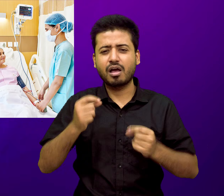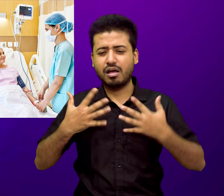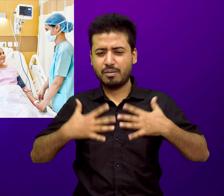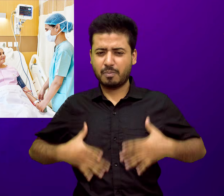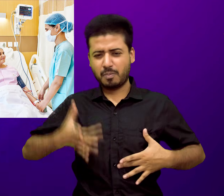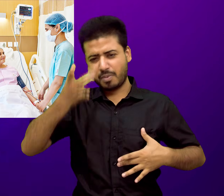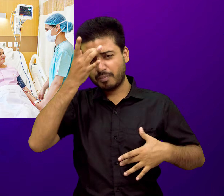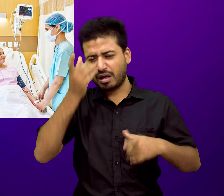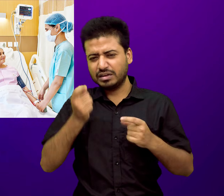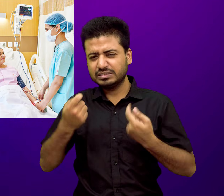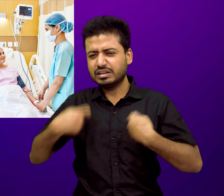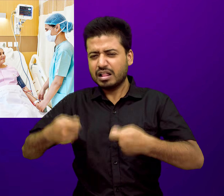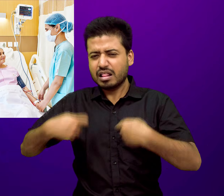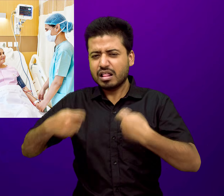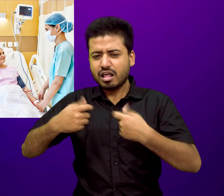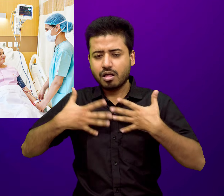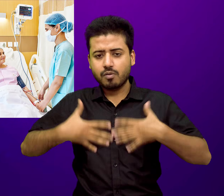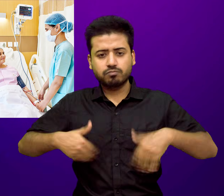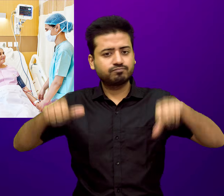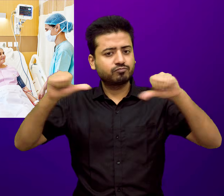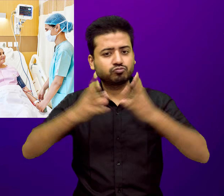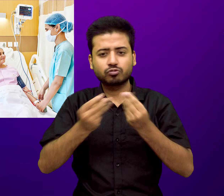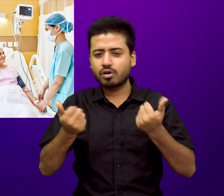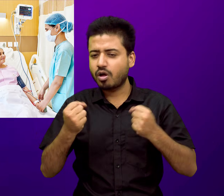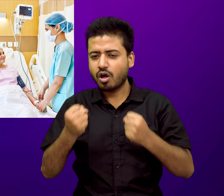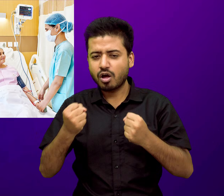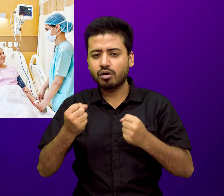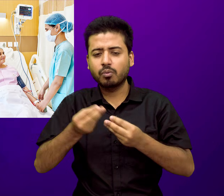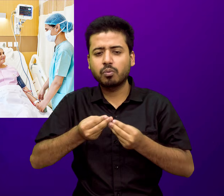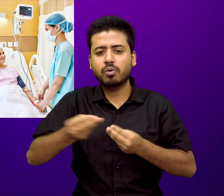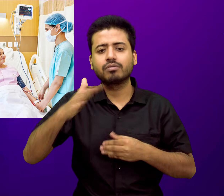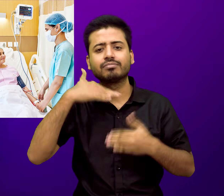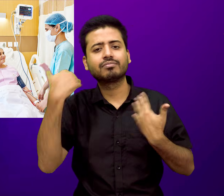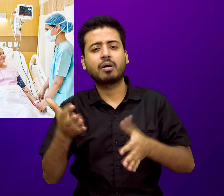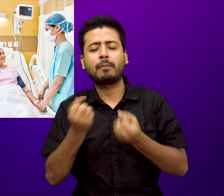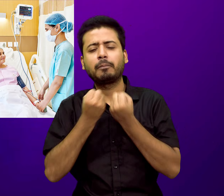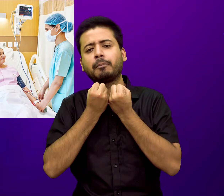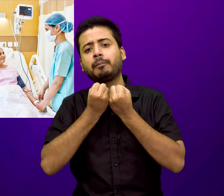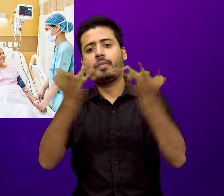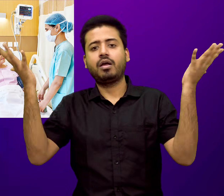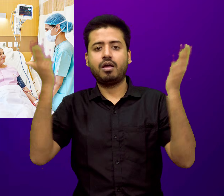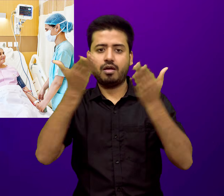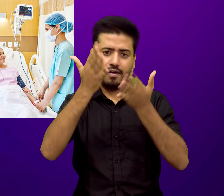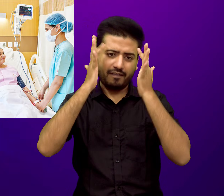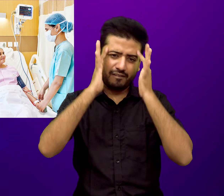pans may release polymer fumes if left empty on high heat or if the coating becomes deeply